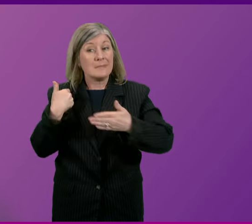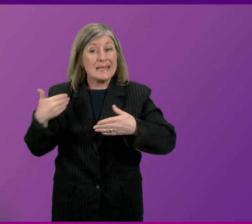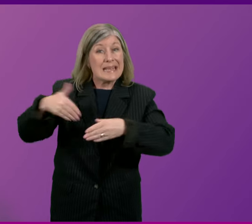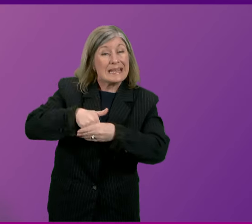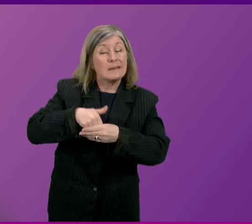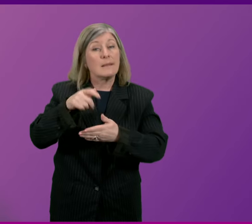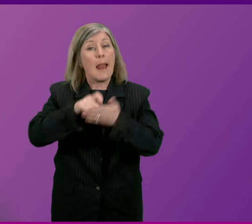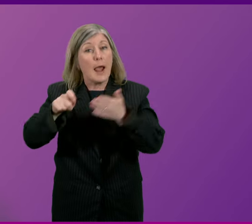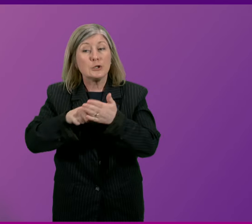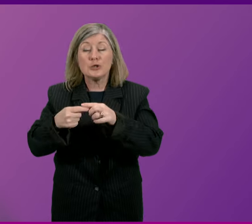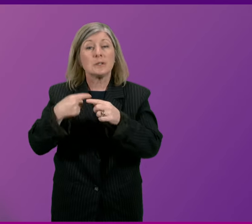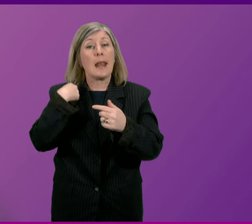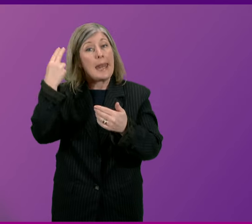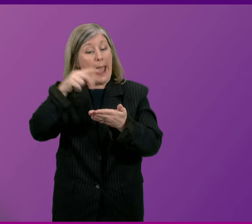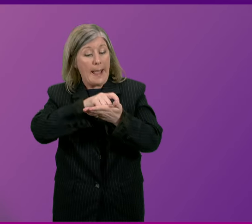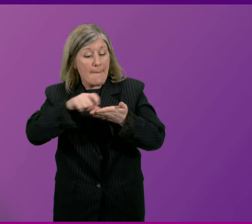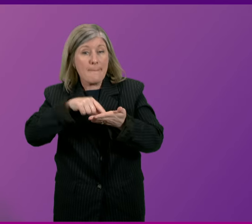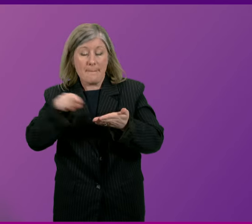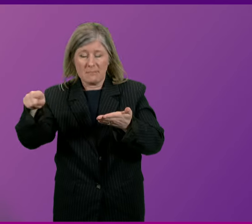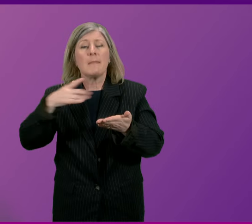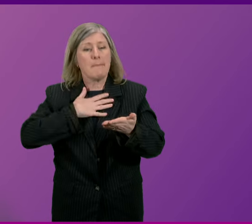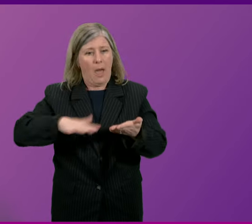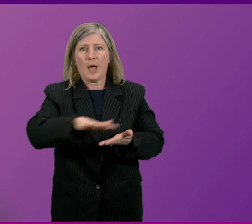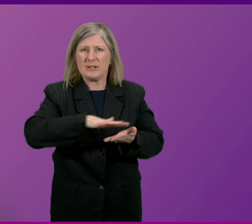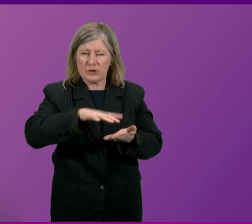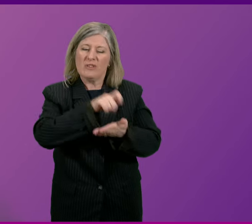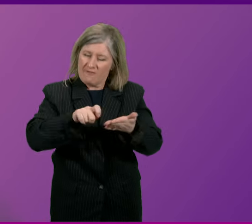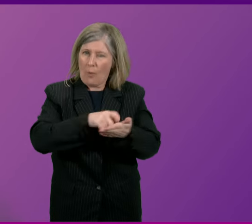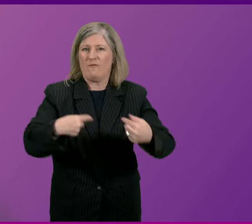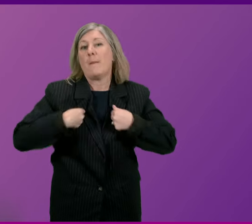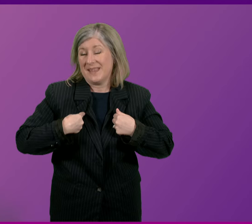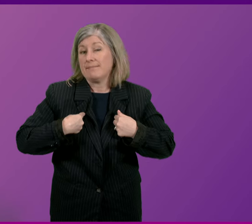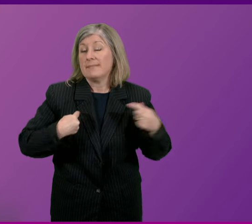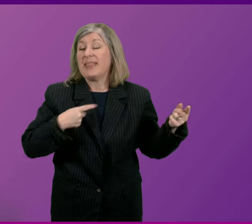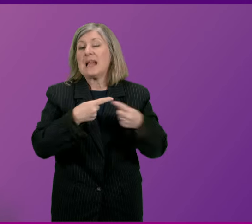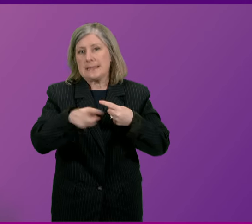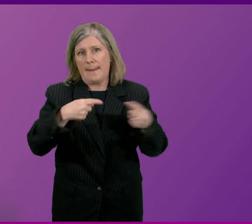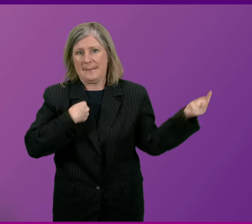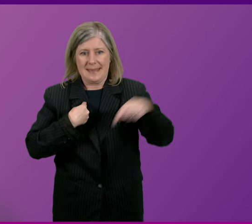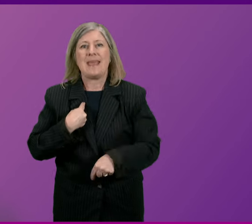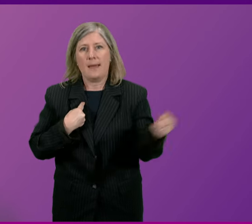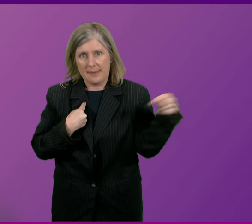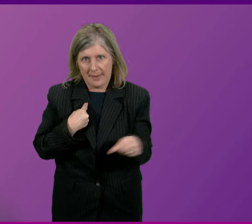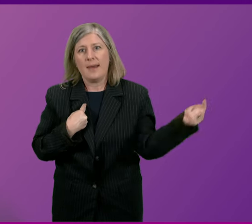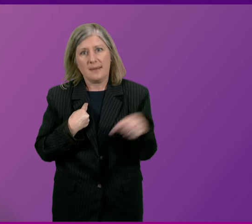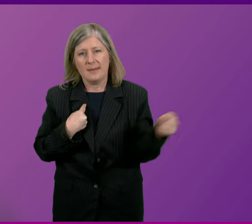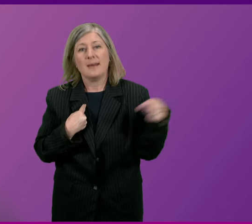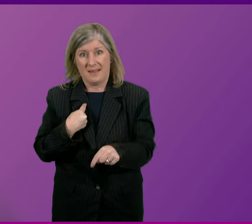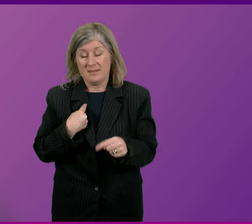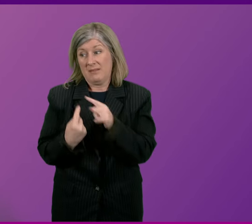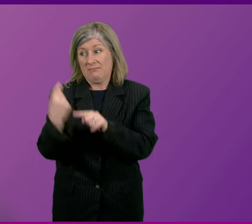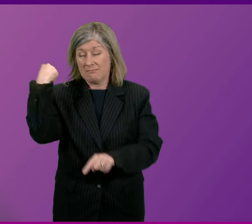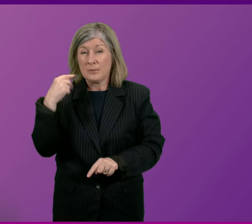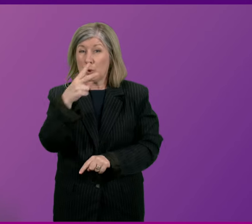on the ballot paper, my constituents have sent me here. In 2007, the people sent us into government;